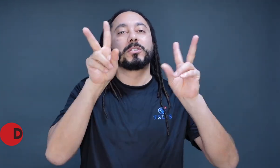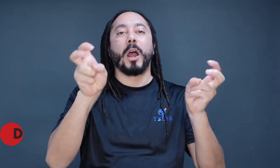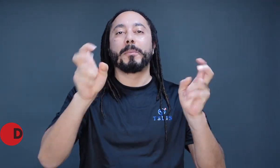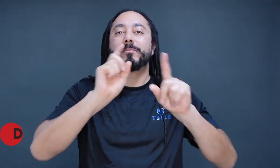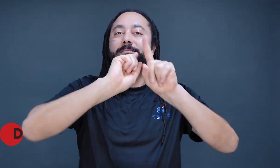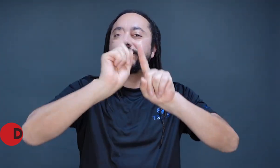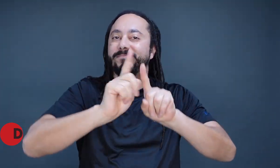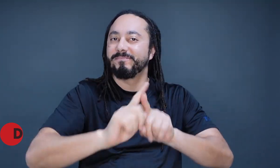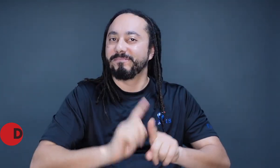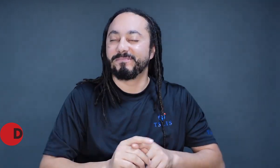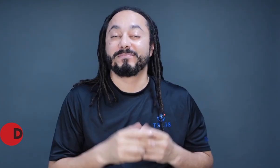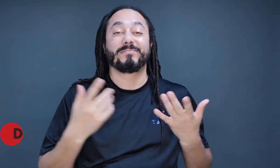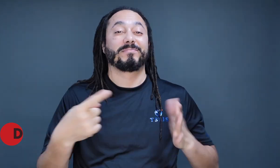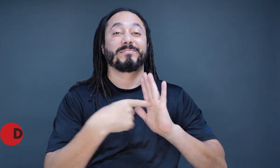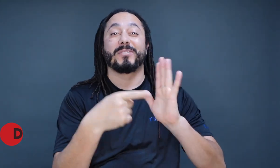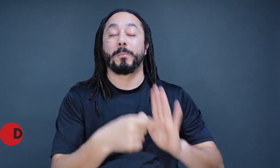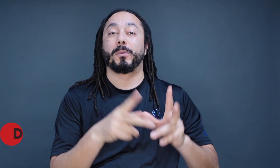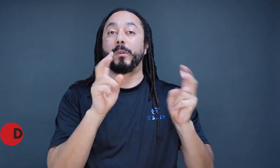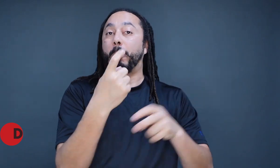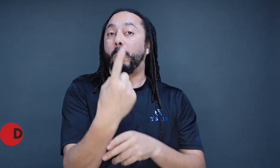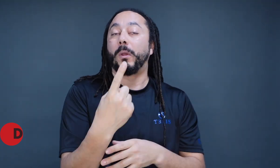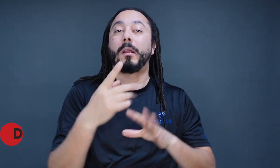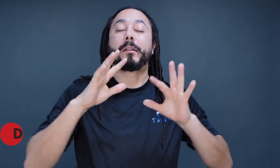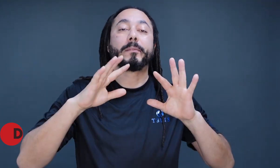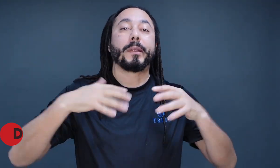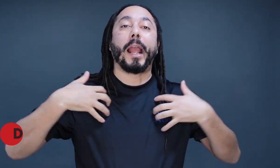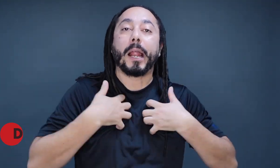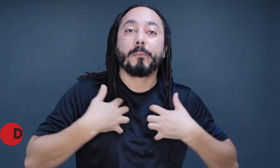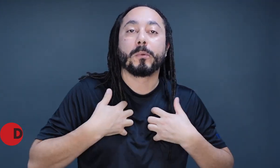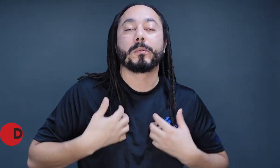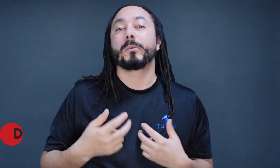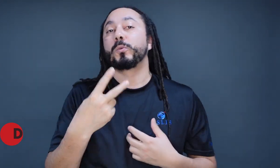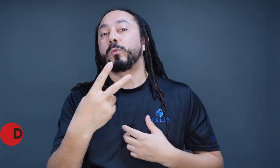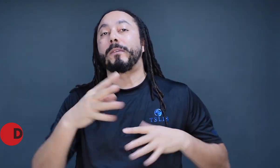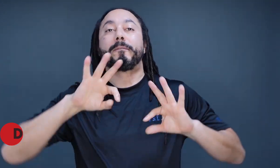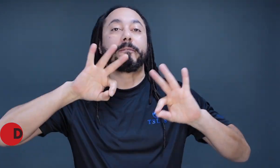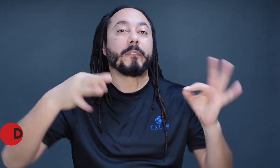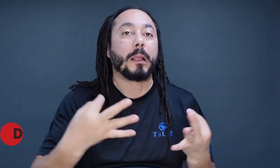2nd one was family, the 3rd one was money and fourth was travel.